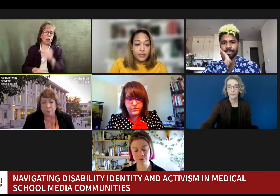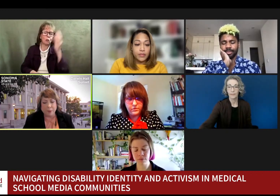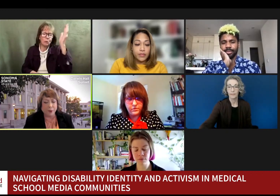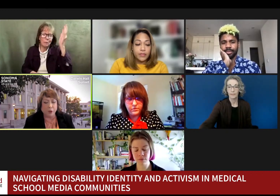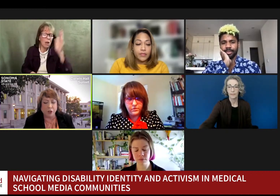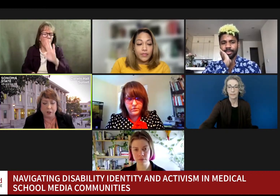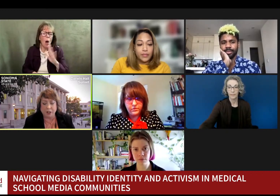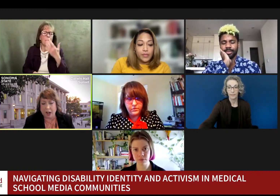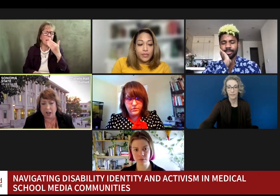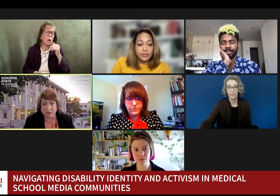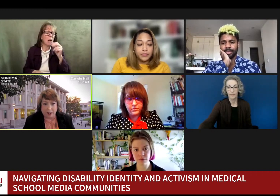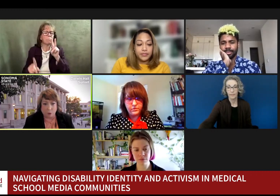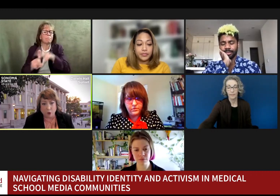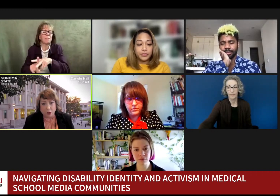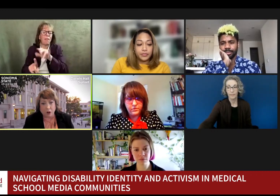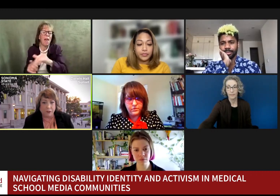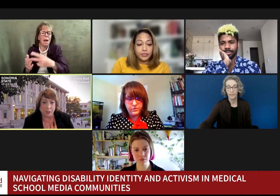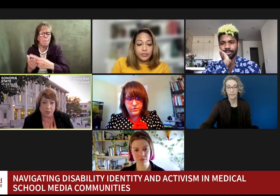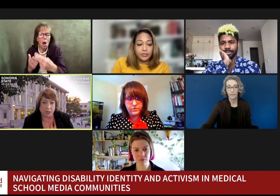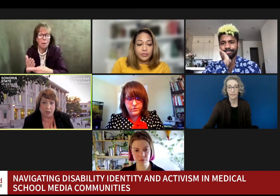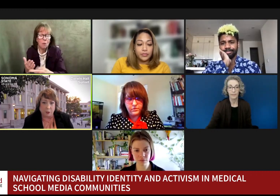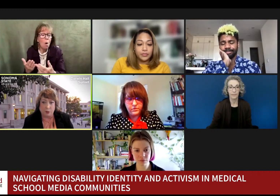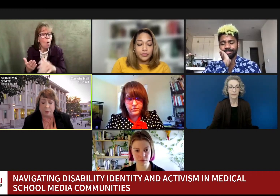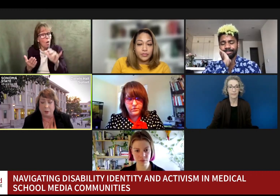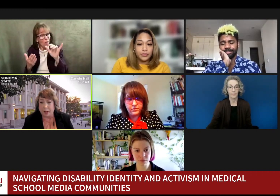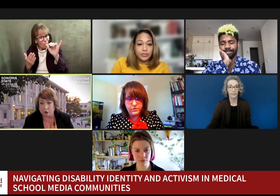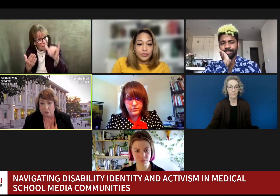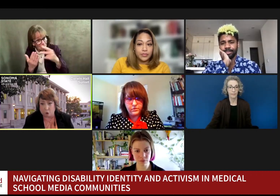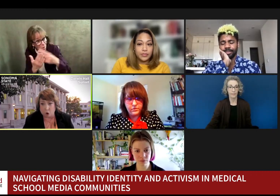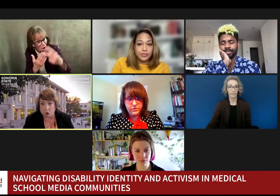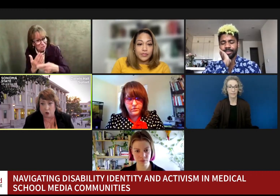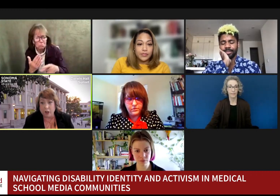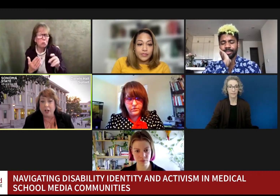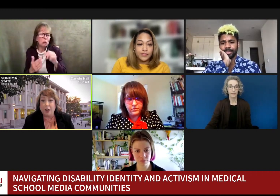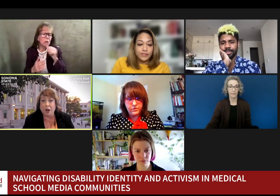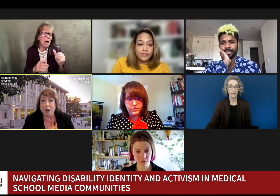Or maybe we shouldn't have Anna work on this because it would be better for